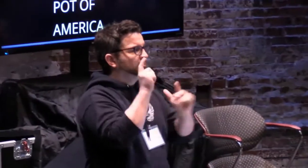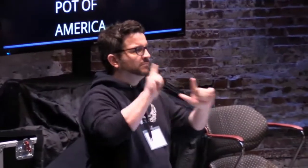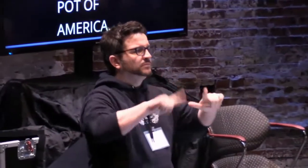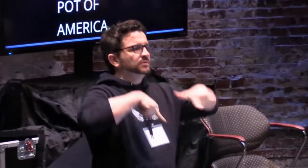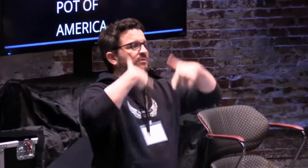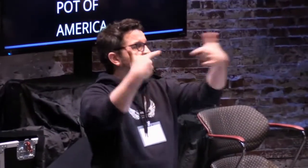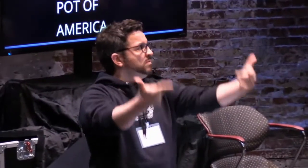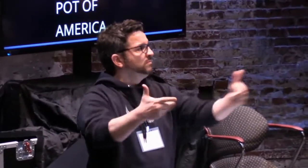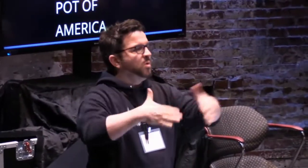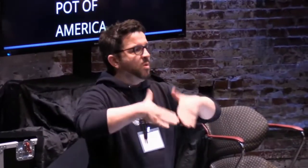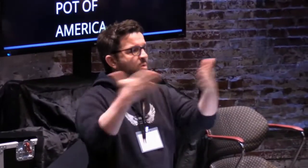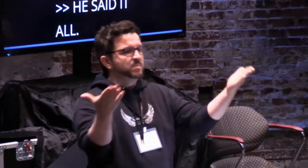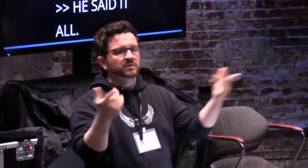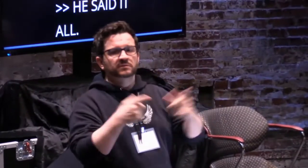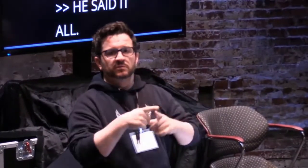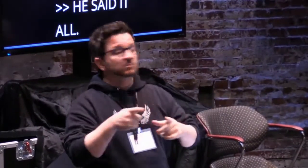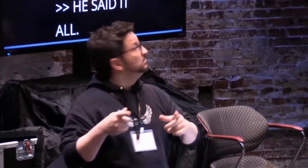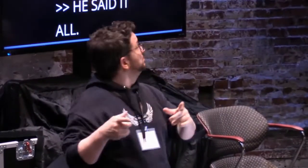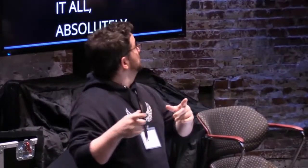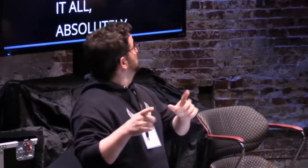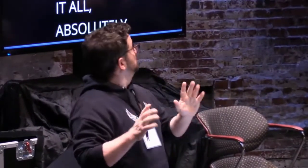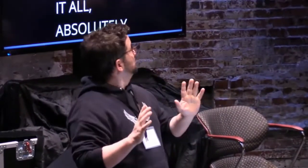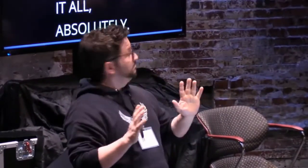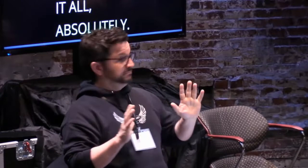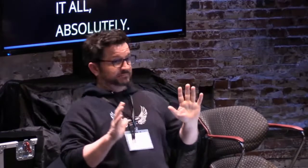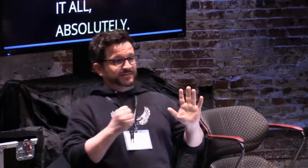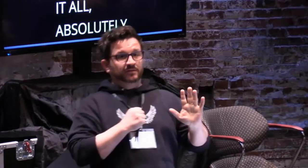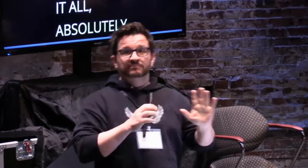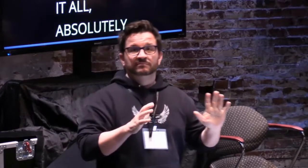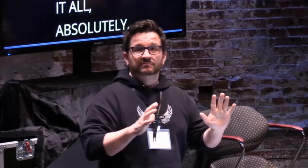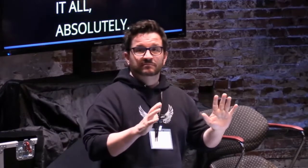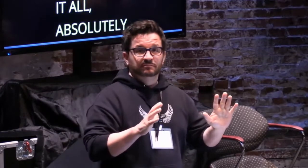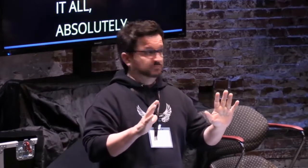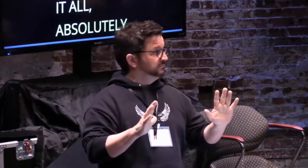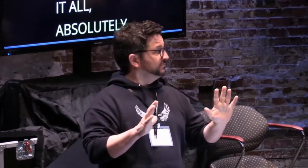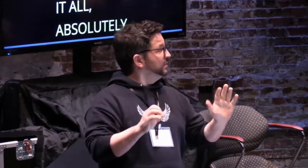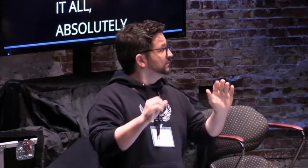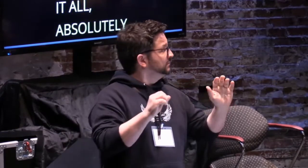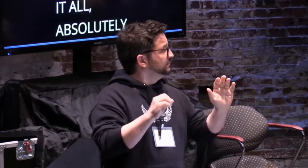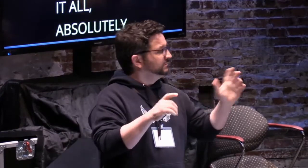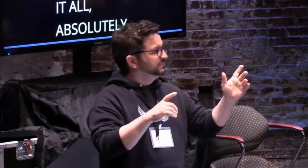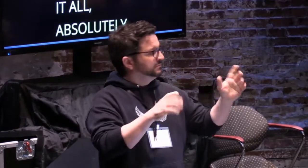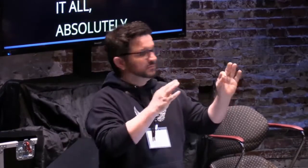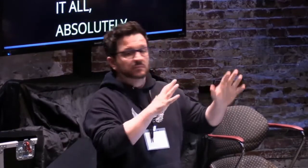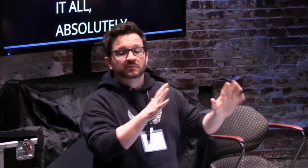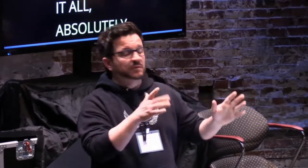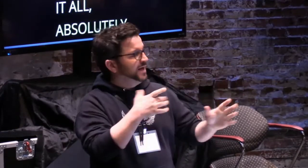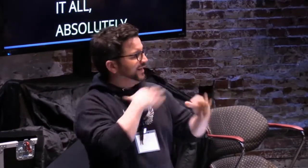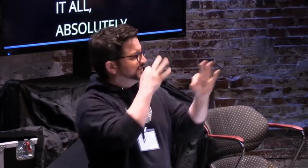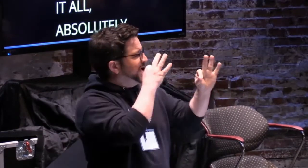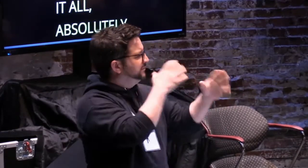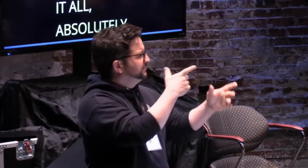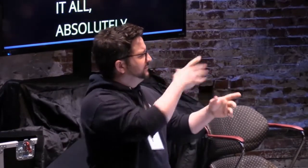Okay, I think this would be a good opportunity to turn it over to the audience for some question and answers.